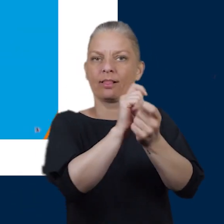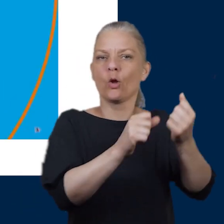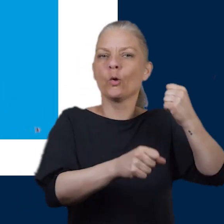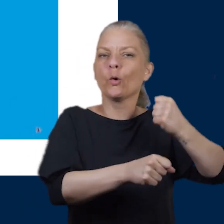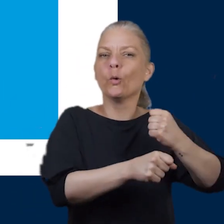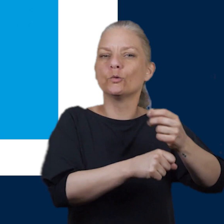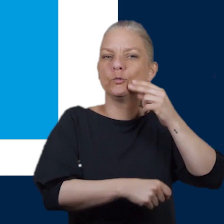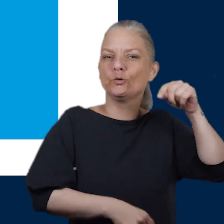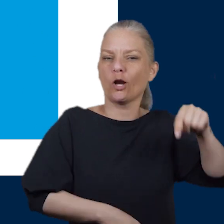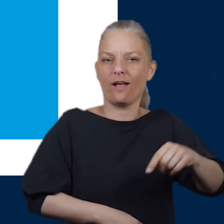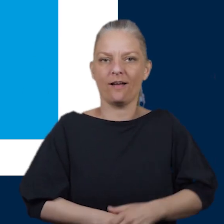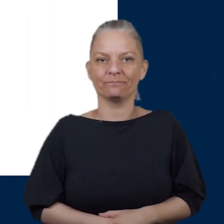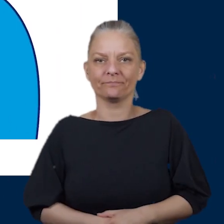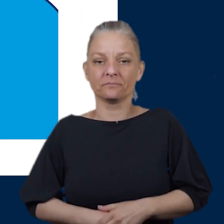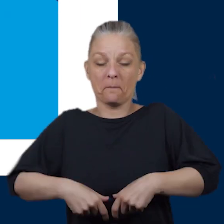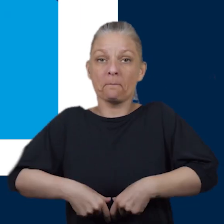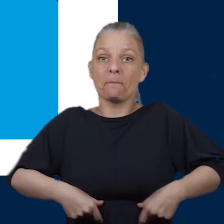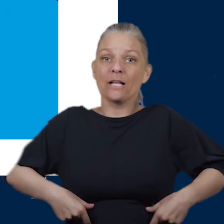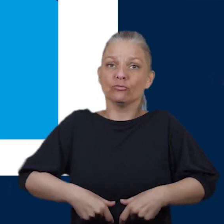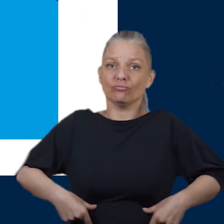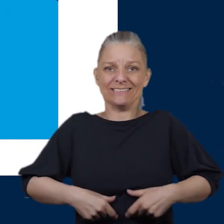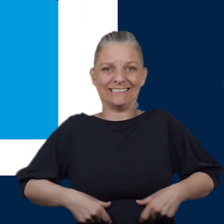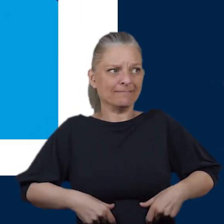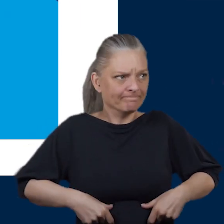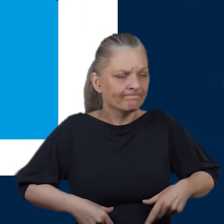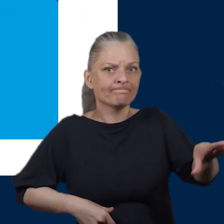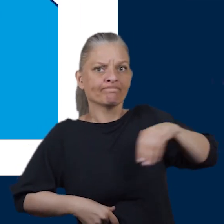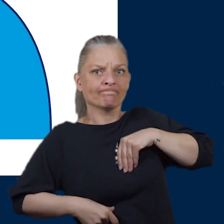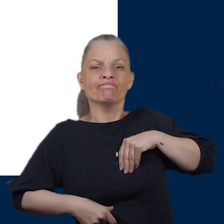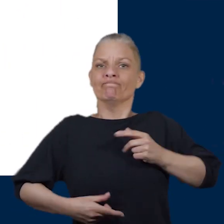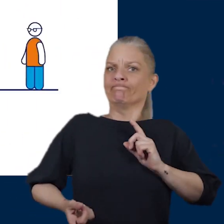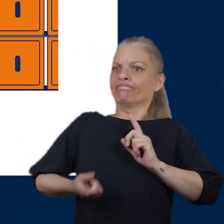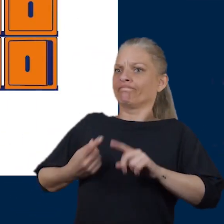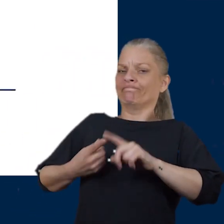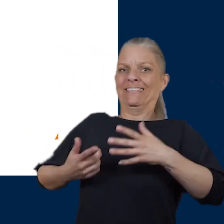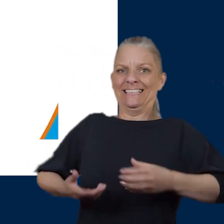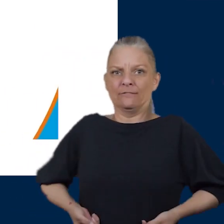The pancreas responds to this by releasing insulin but because this insulin can't work